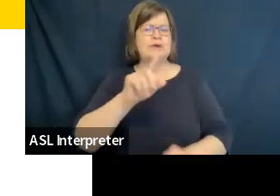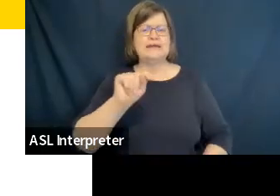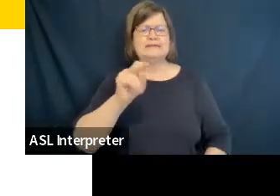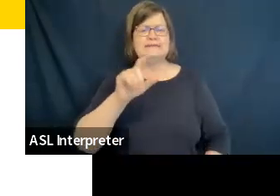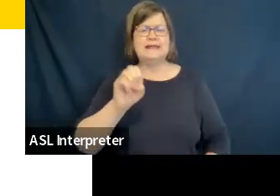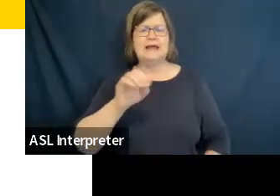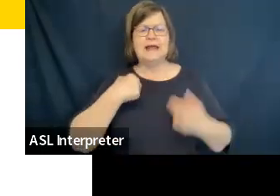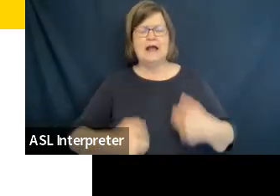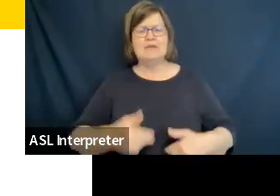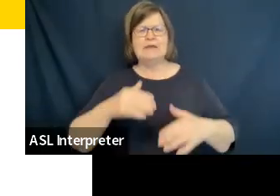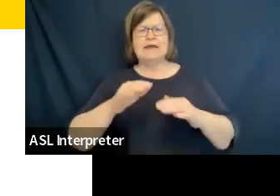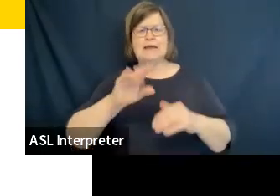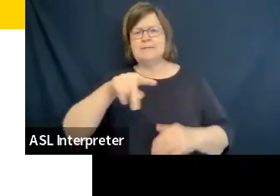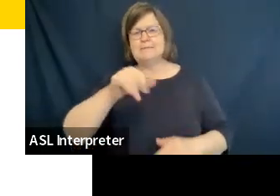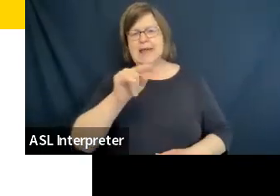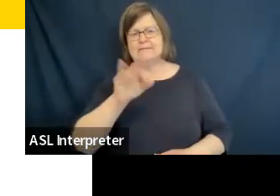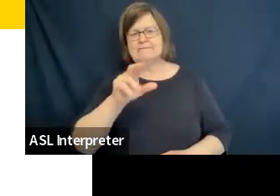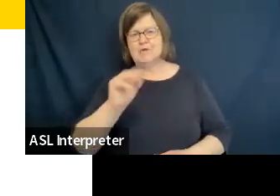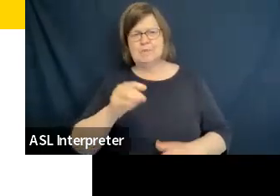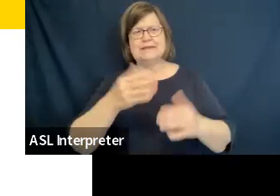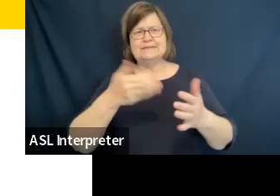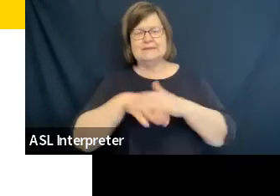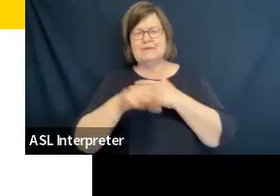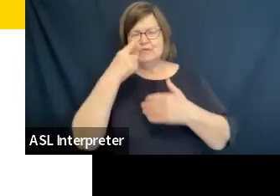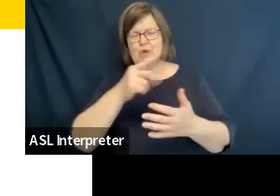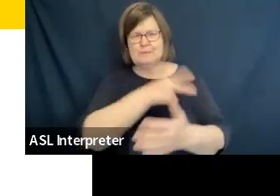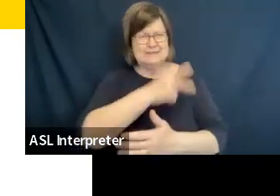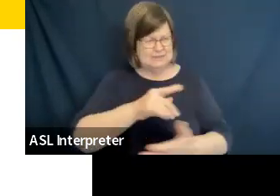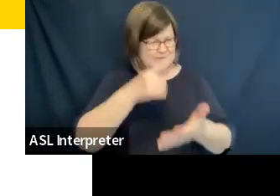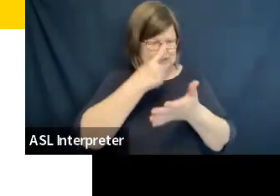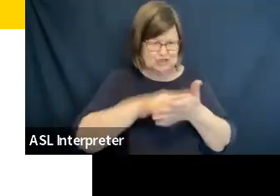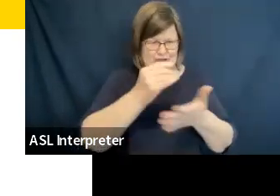are accessible to patients? Is there a checklist of features we should look for,